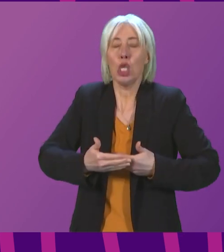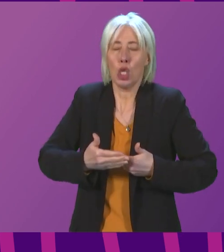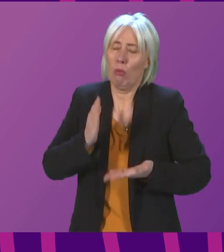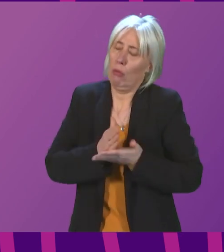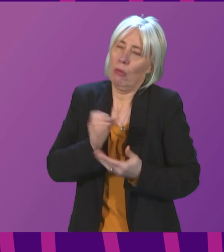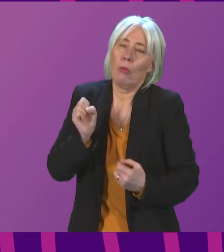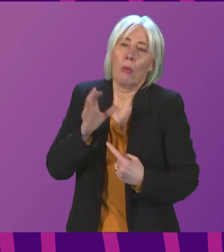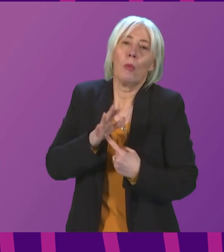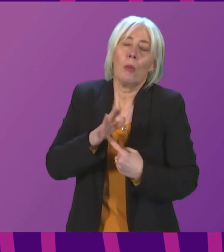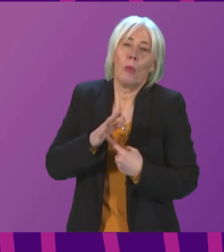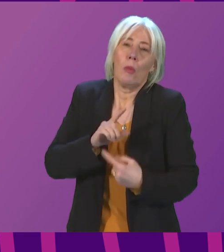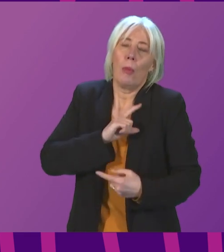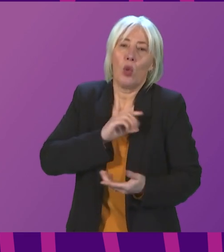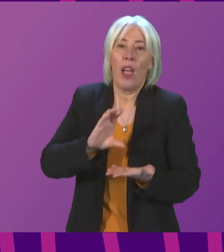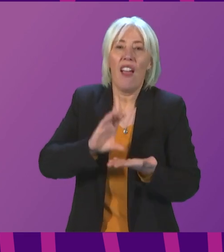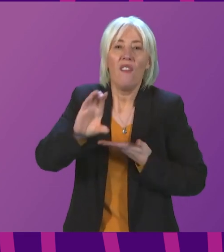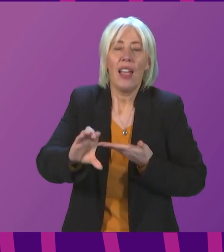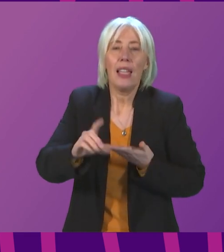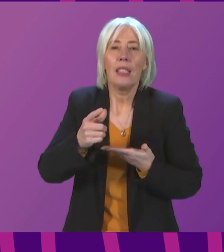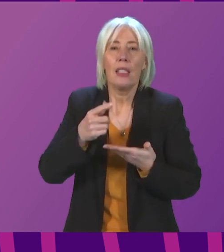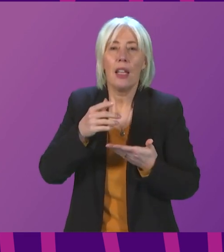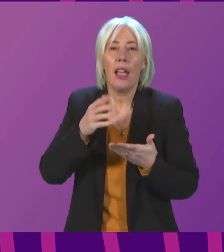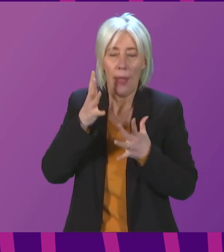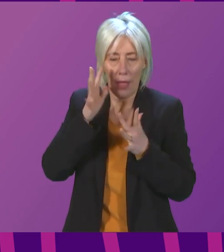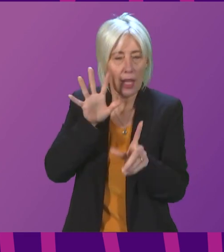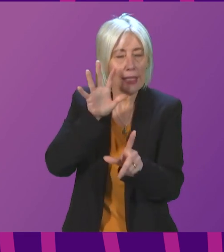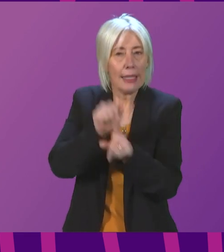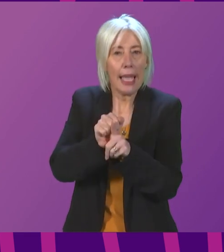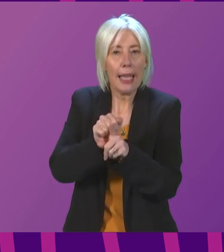That is why we are investing so heavily in the detect cancer early programme, and why